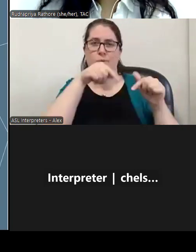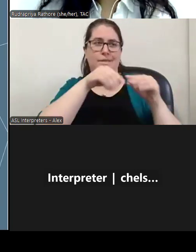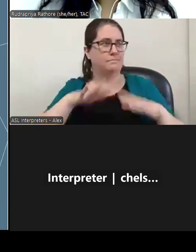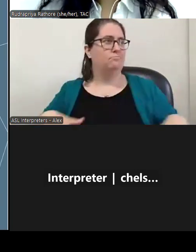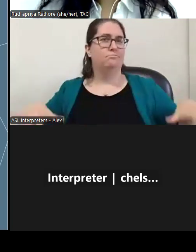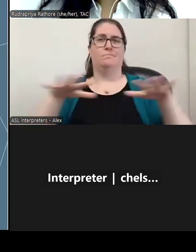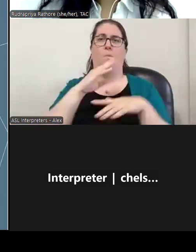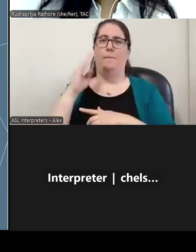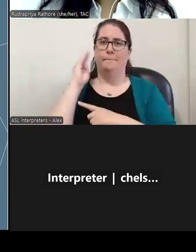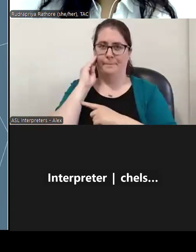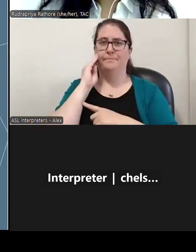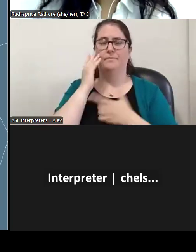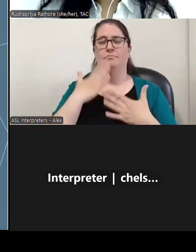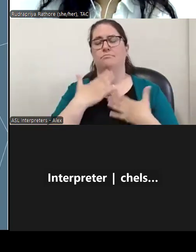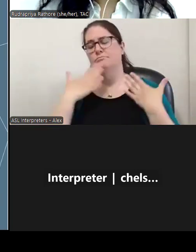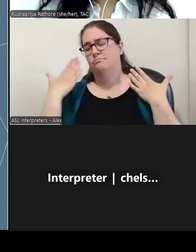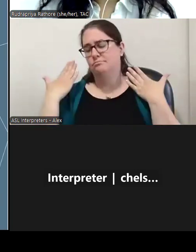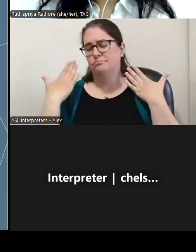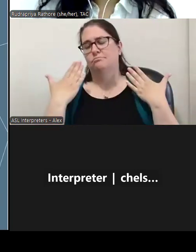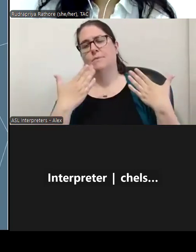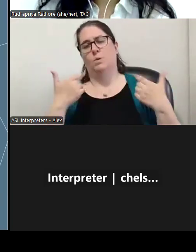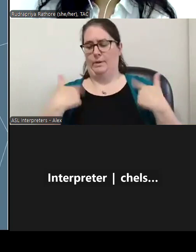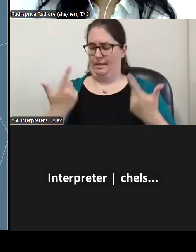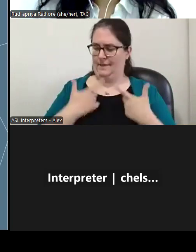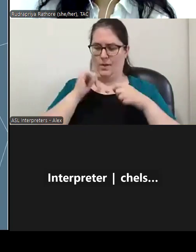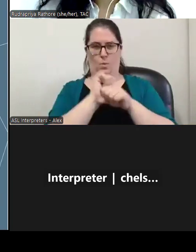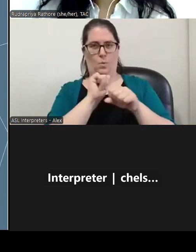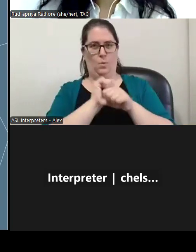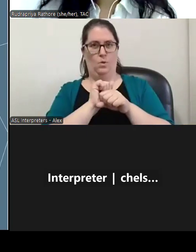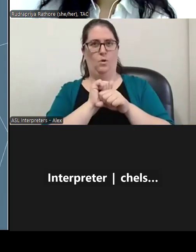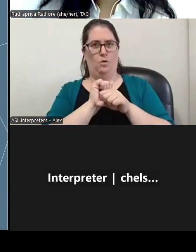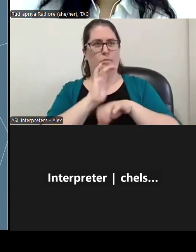uh we're very grateful for the privilege to live and work and make art here